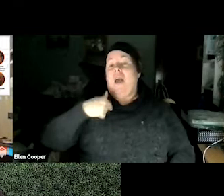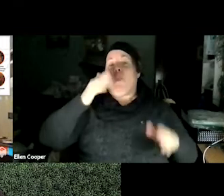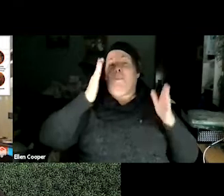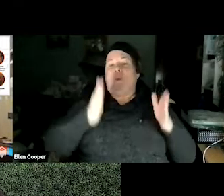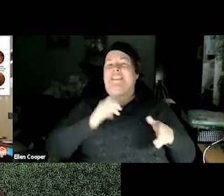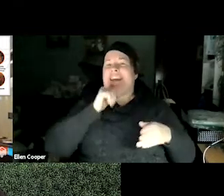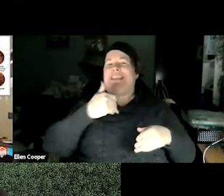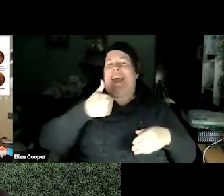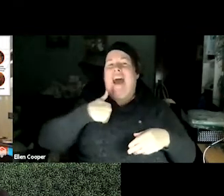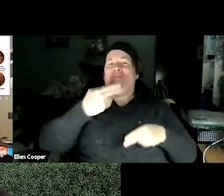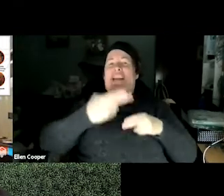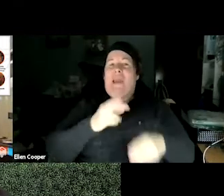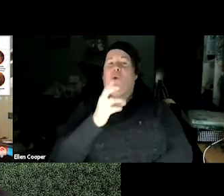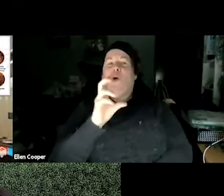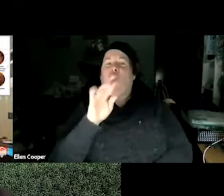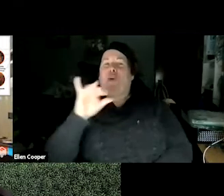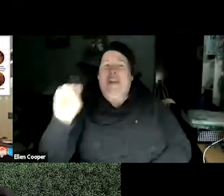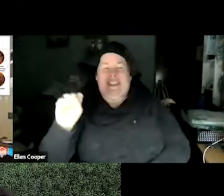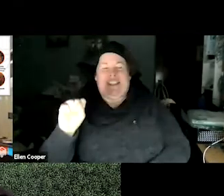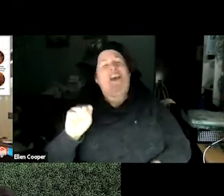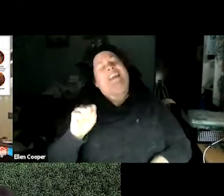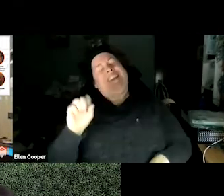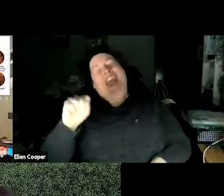Rick Mislan: That's true. Well, the whole bottom row of my my list here,